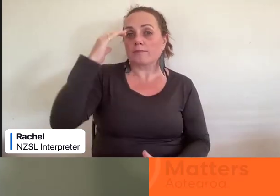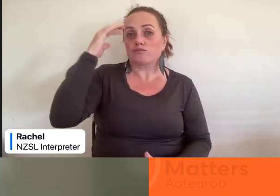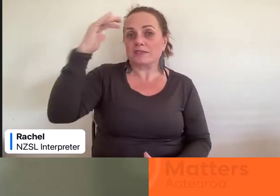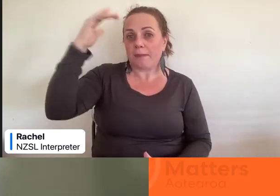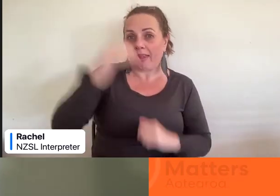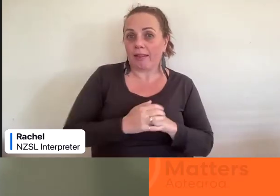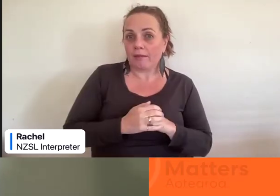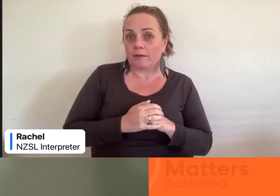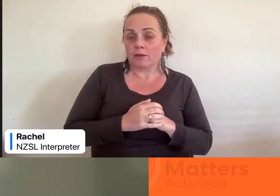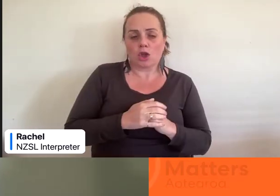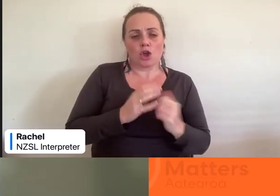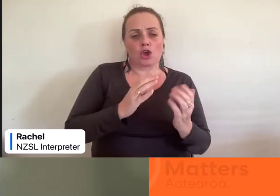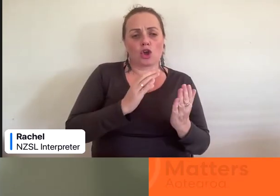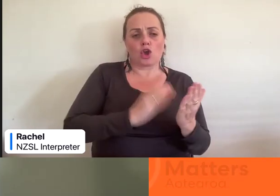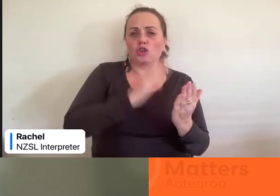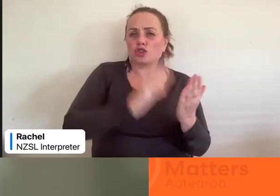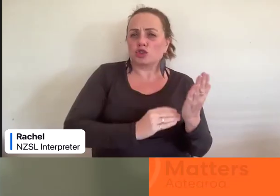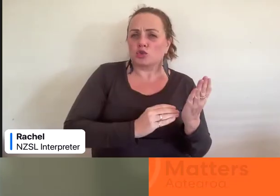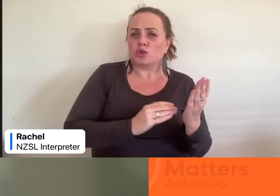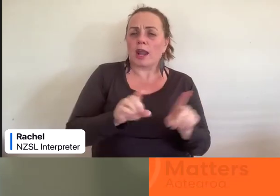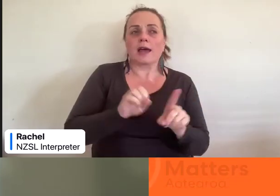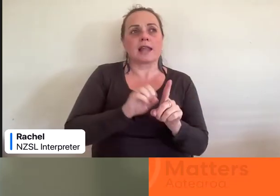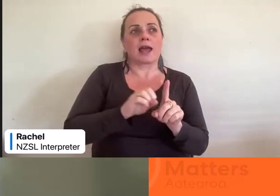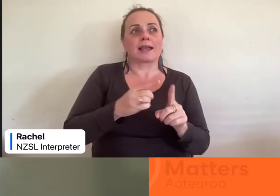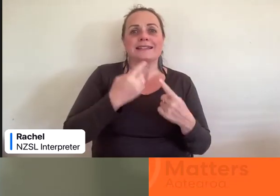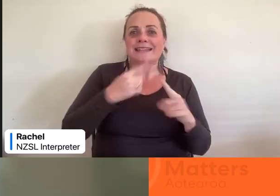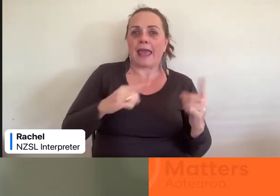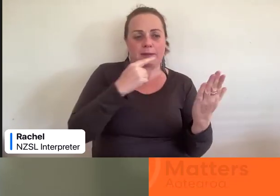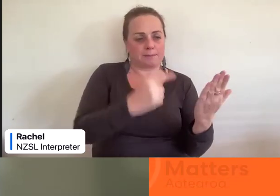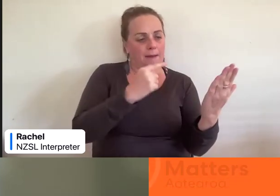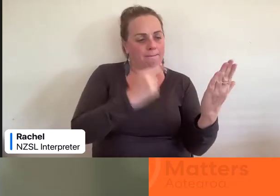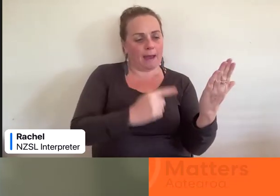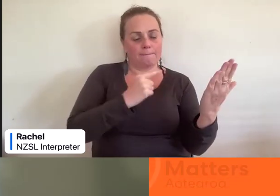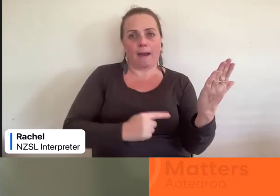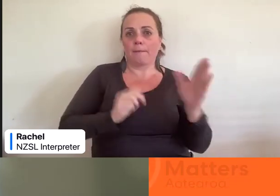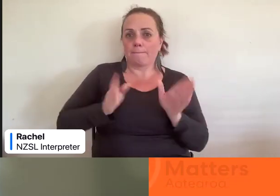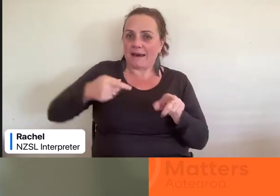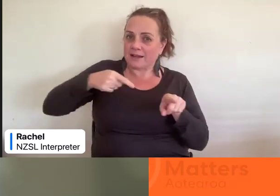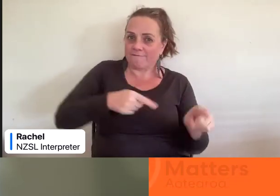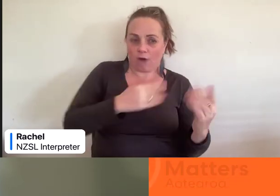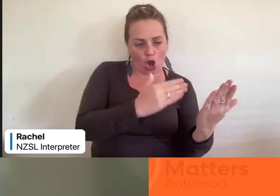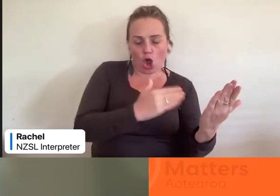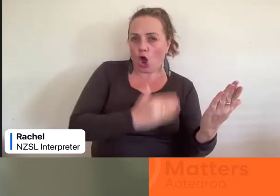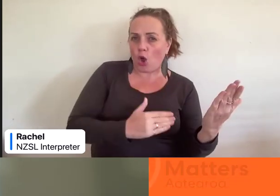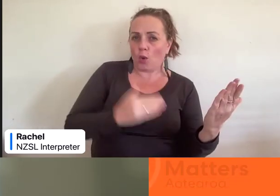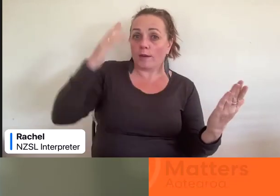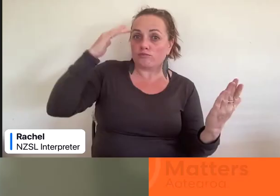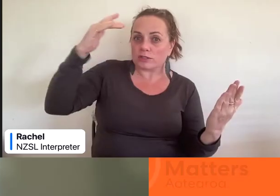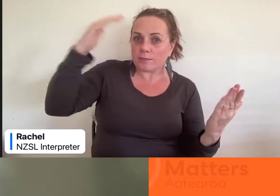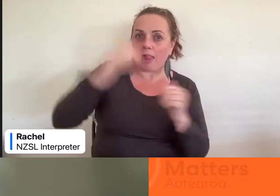constitution is a set of statements that we are all guided by. Those principles, the courts, human